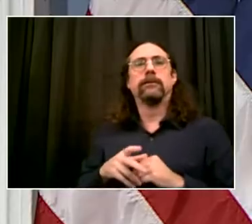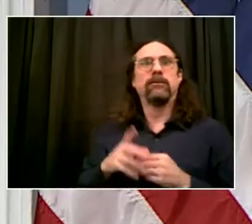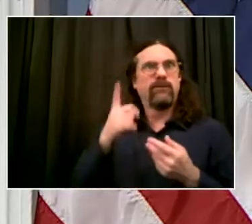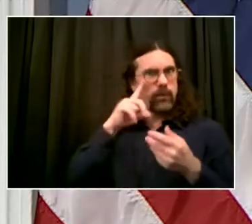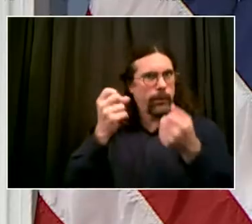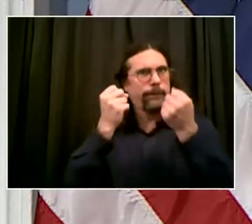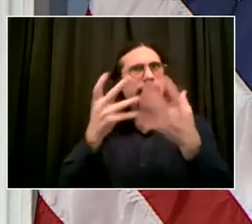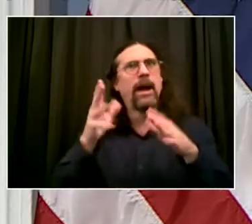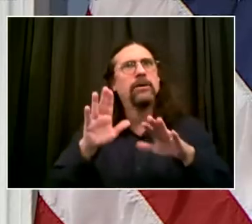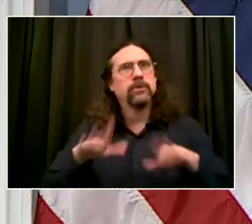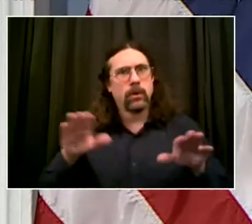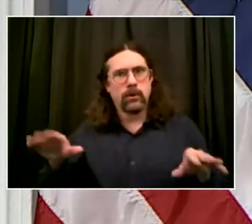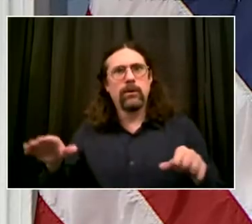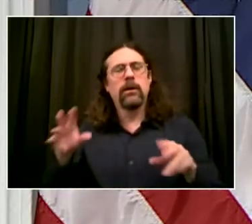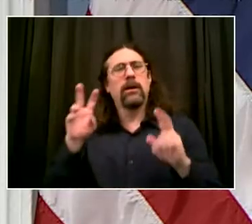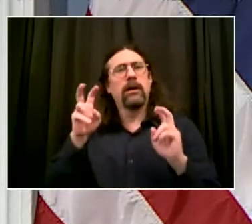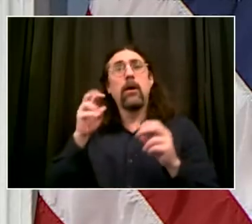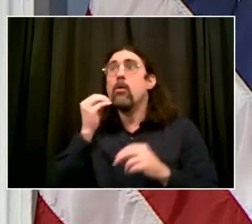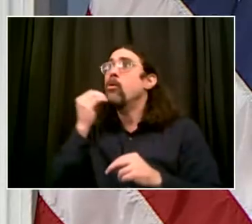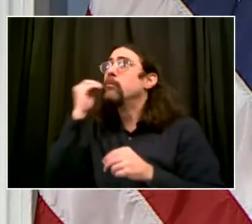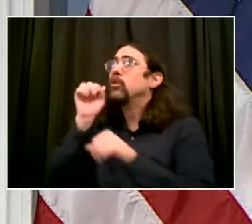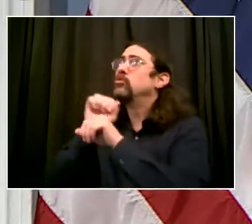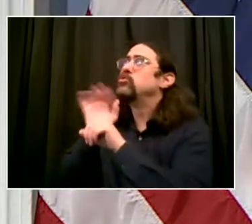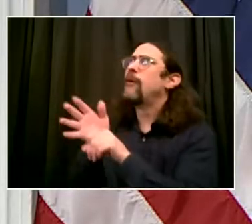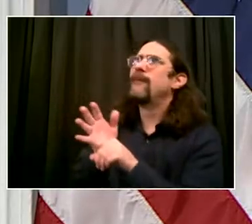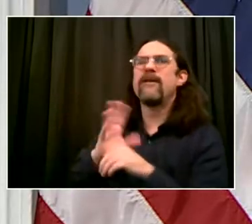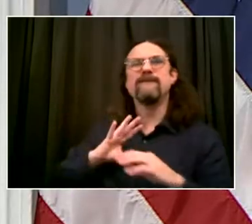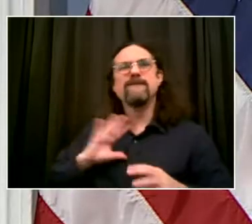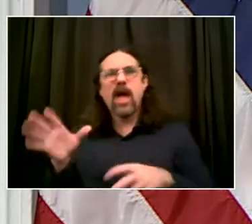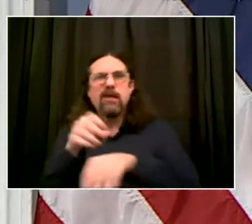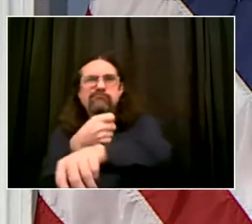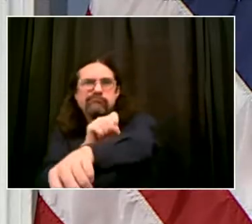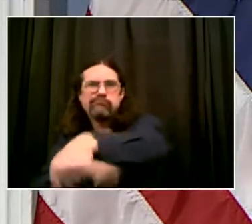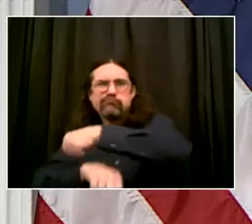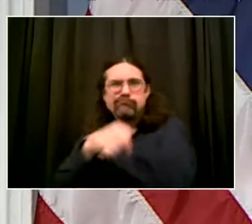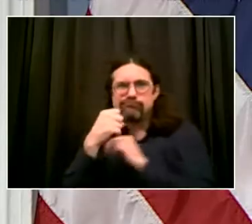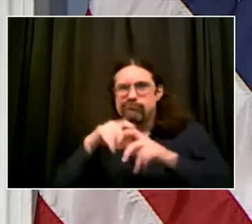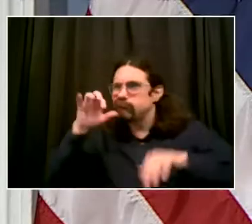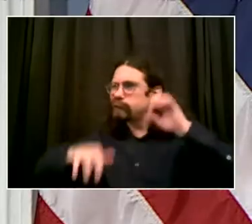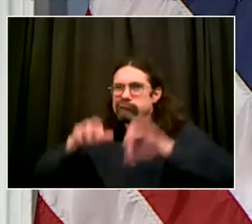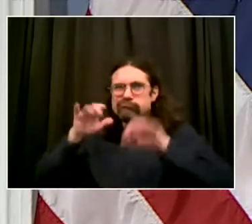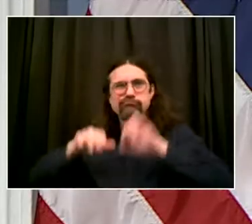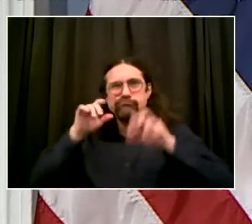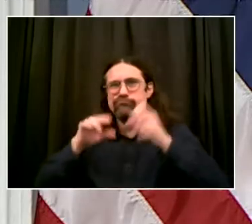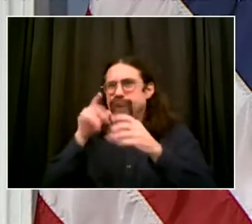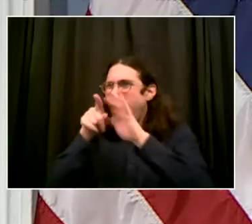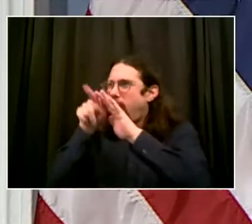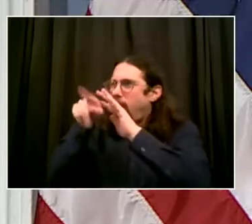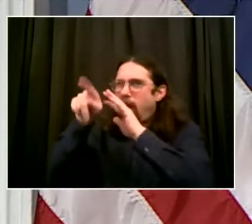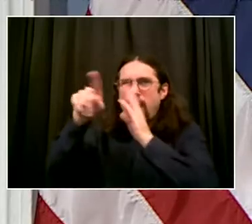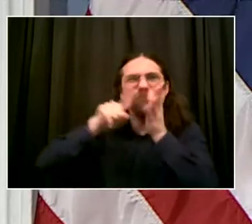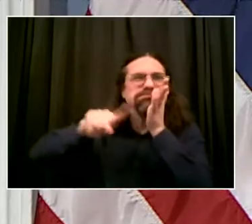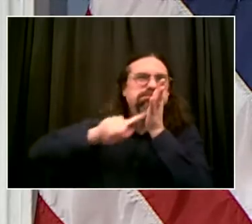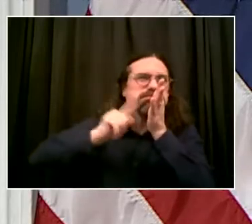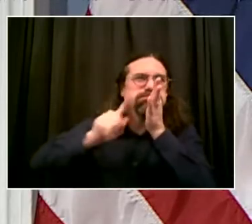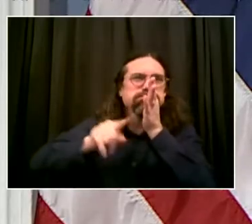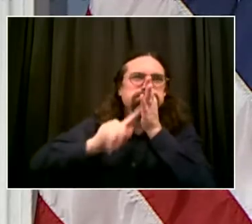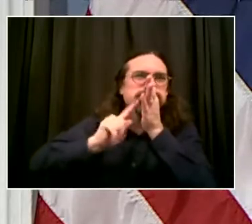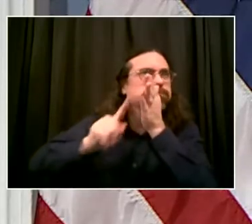INVESTIGATIONS AND GOING ONLINE AND FINDING OUT MORE ABOUT A SUBJECT IN A BOOK THAT THEY